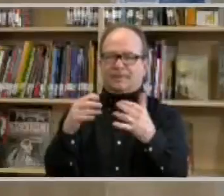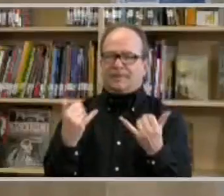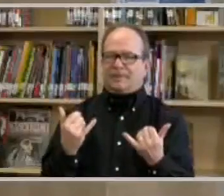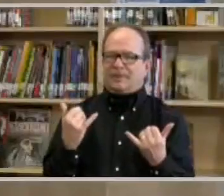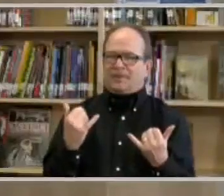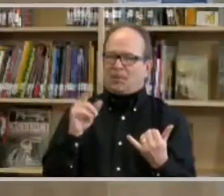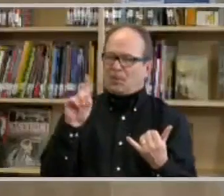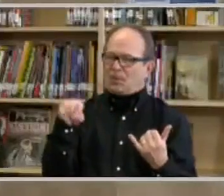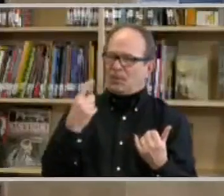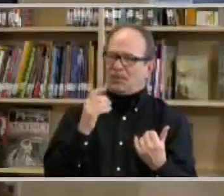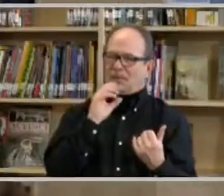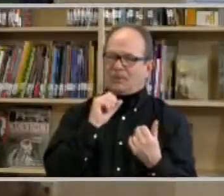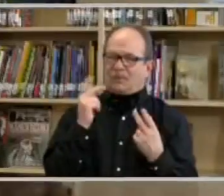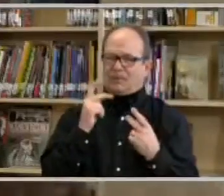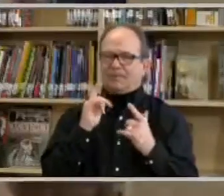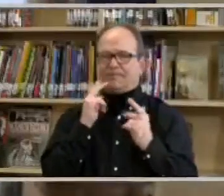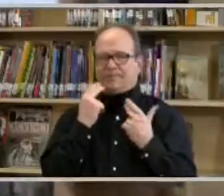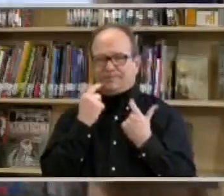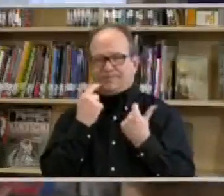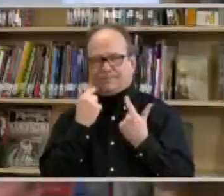RIGHT NOW.